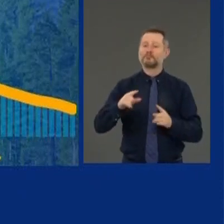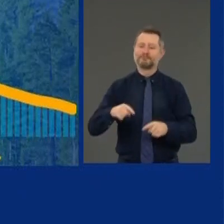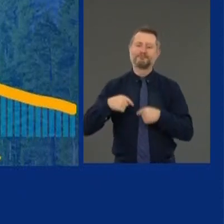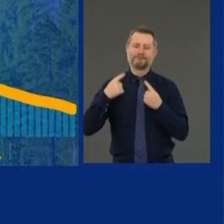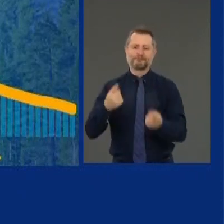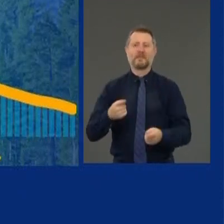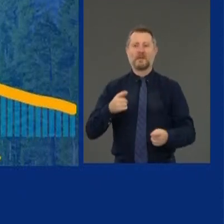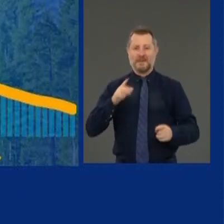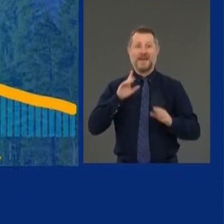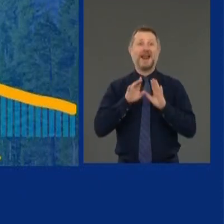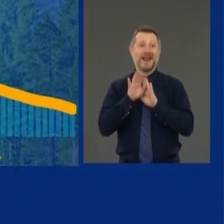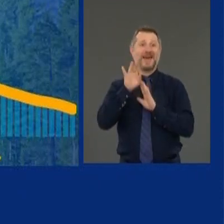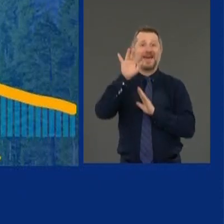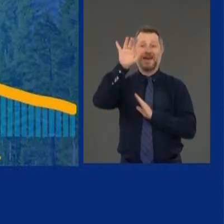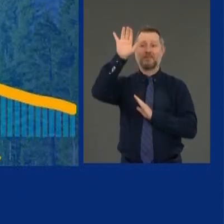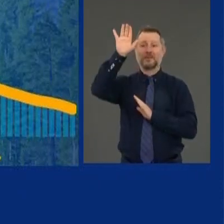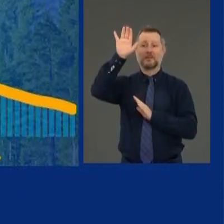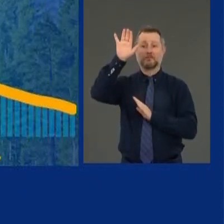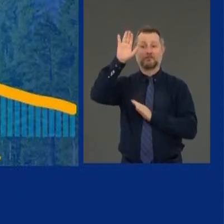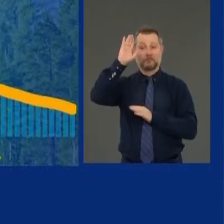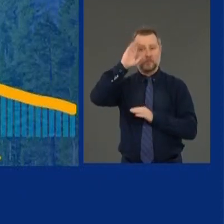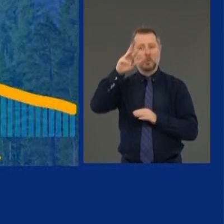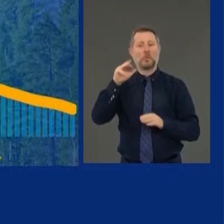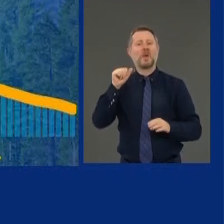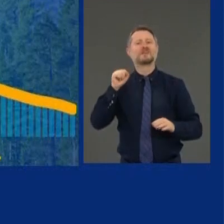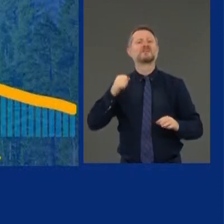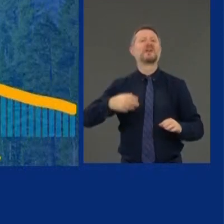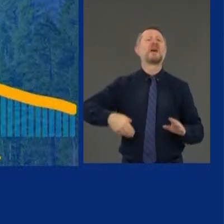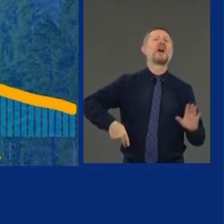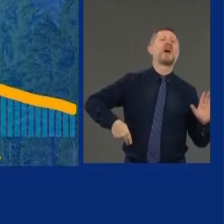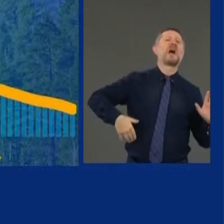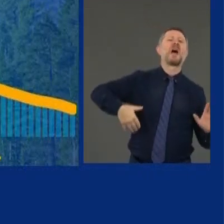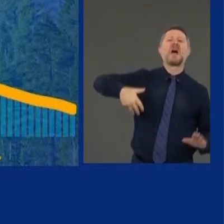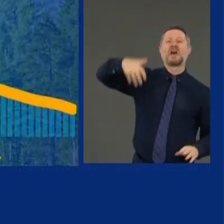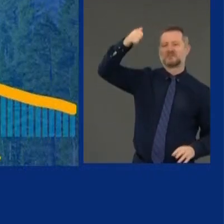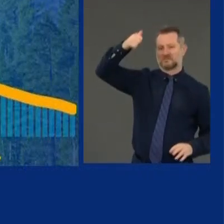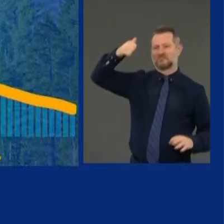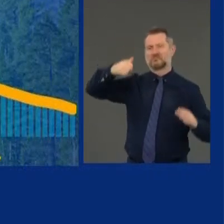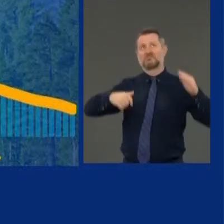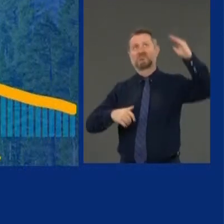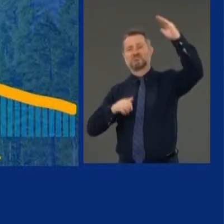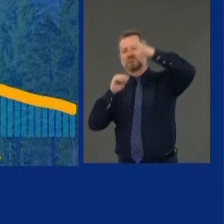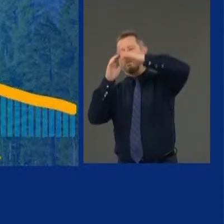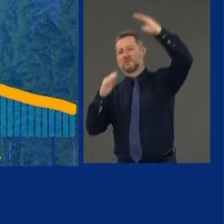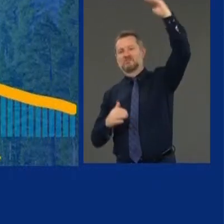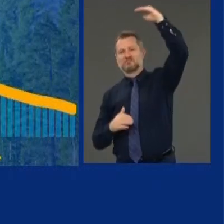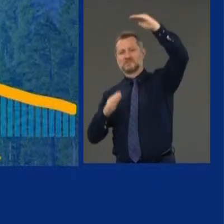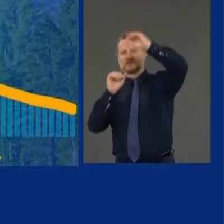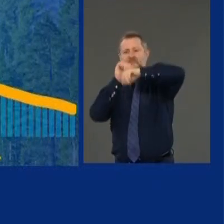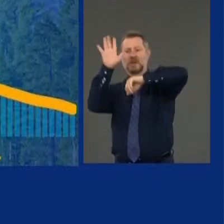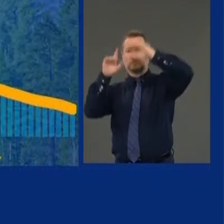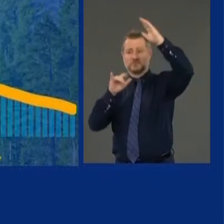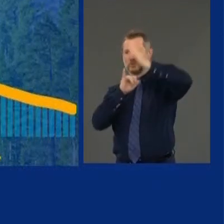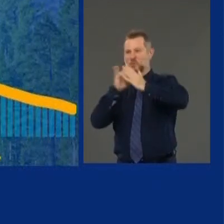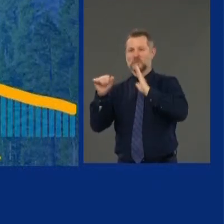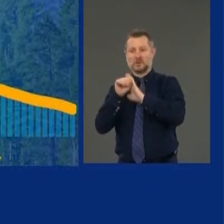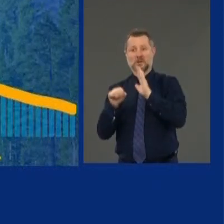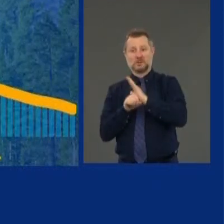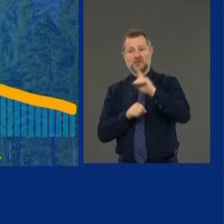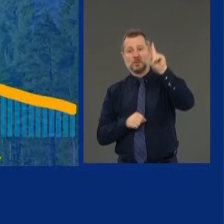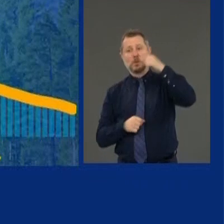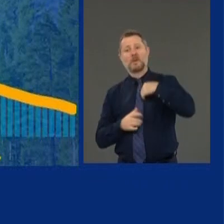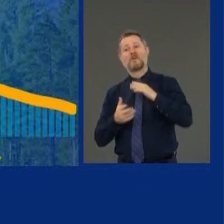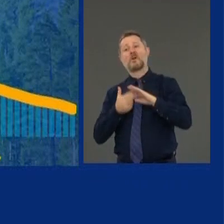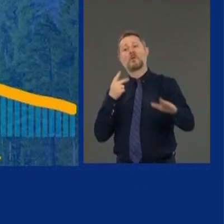CLIMBED THE MOUNTAIN.